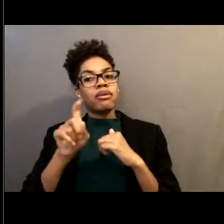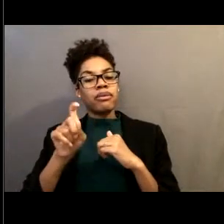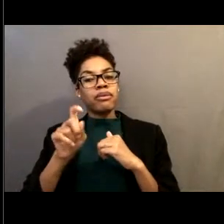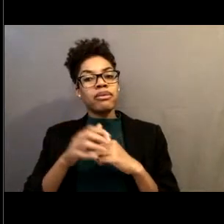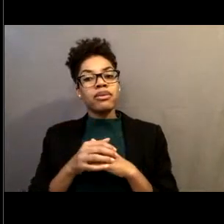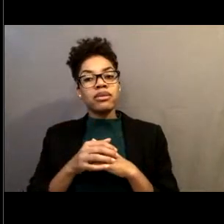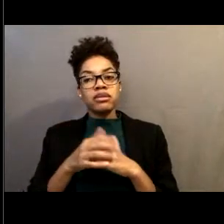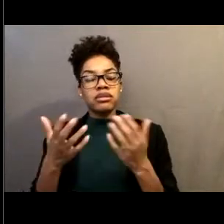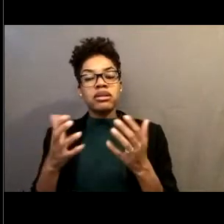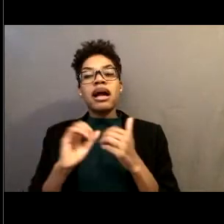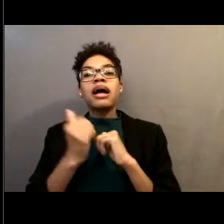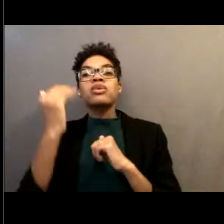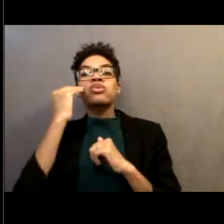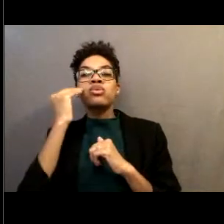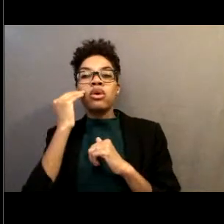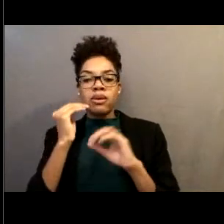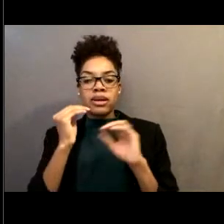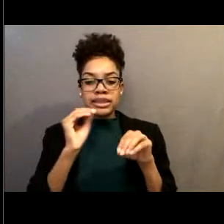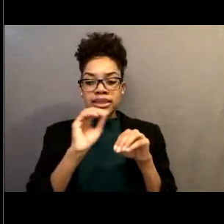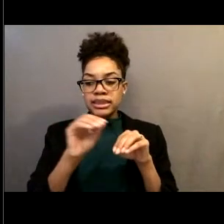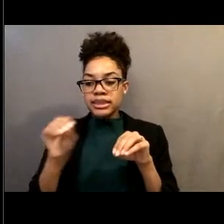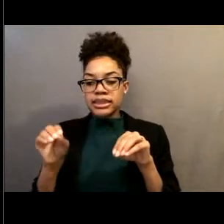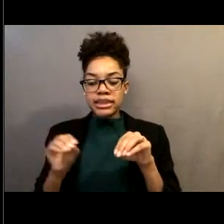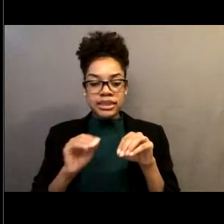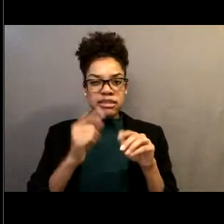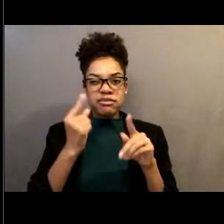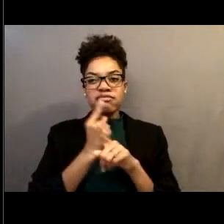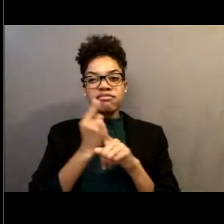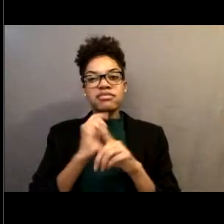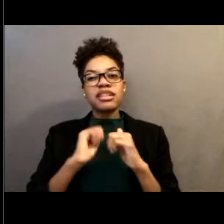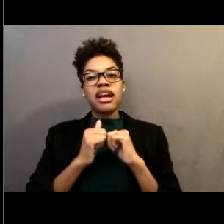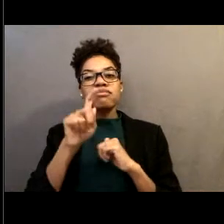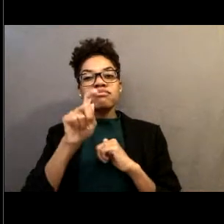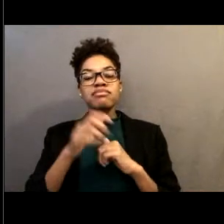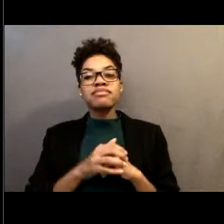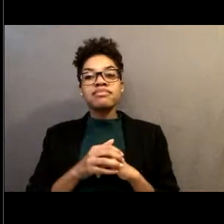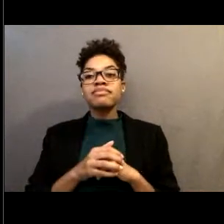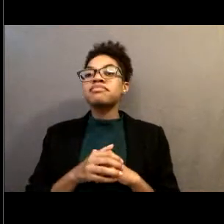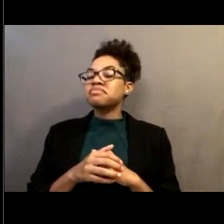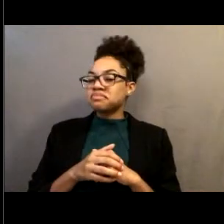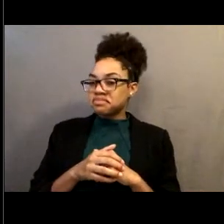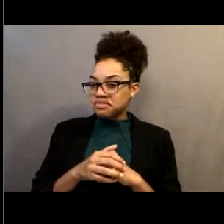and what goes where and how is it assembled? Well, we have people that,